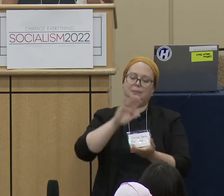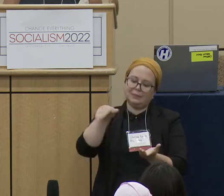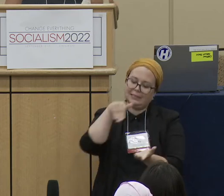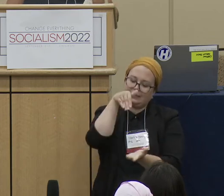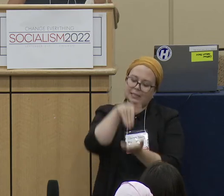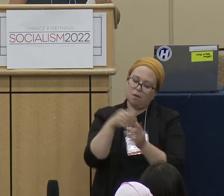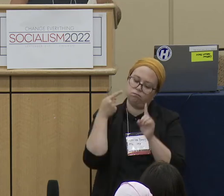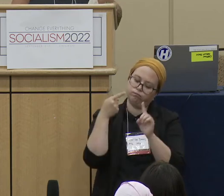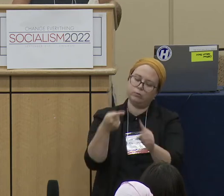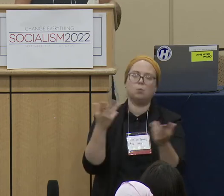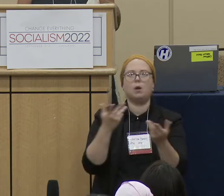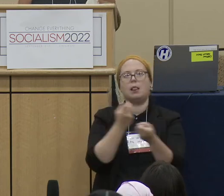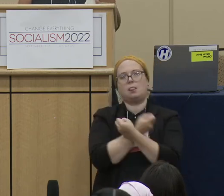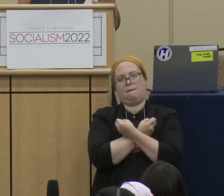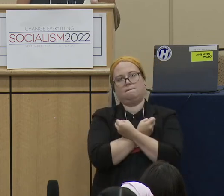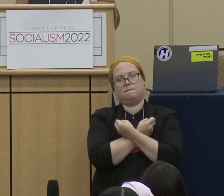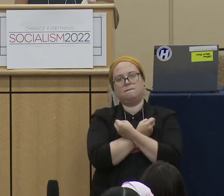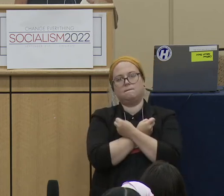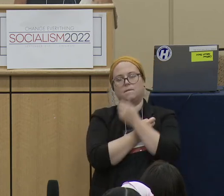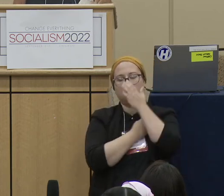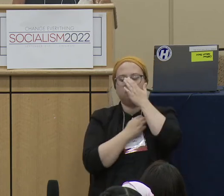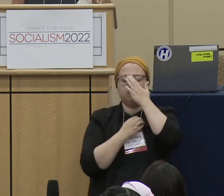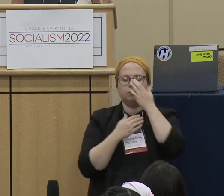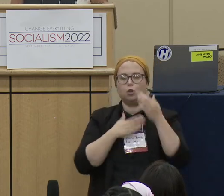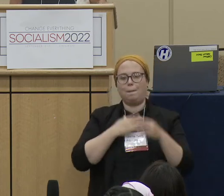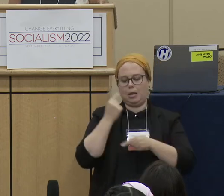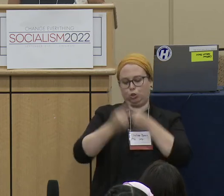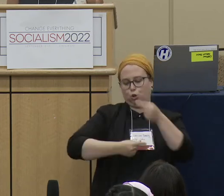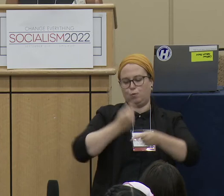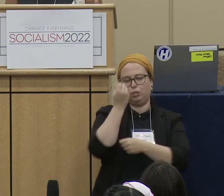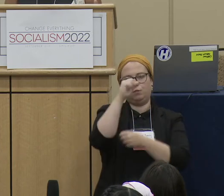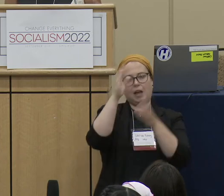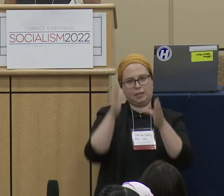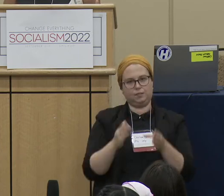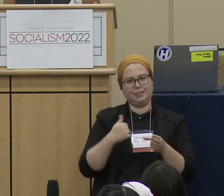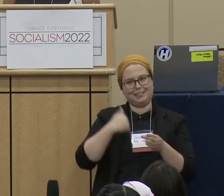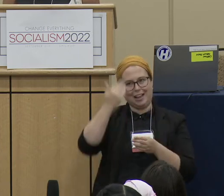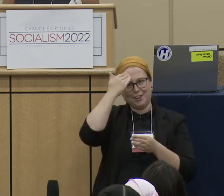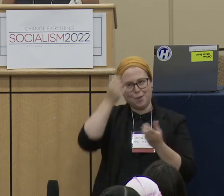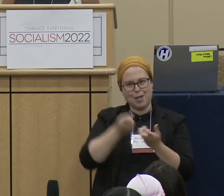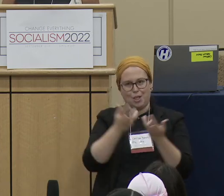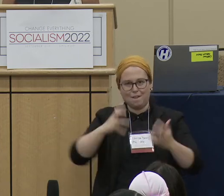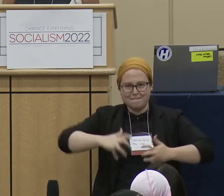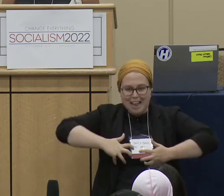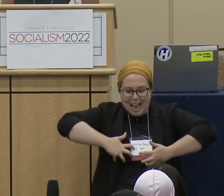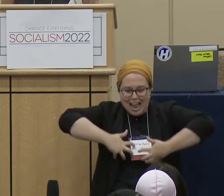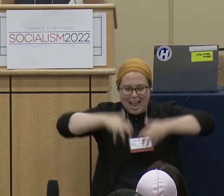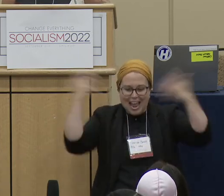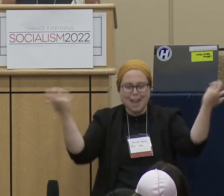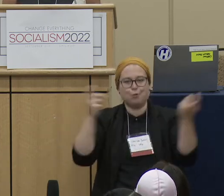work on love. And I will say, my generation of activists in